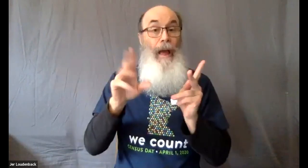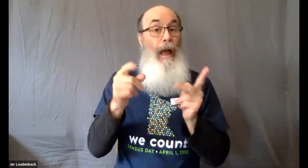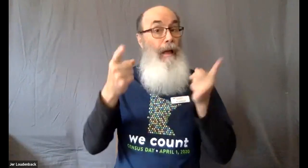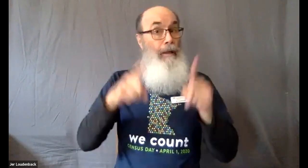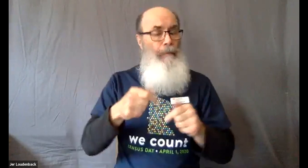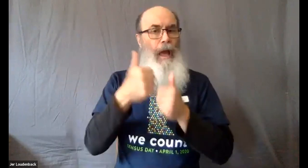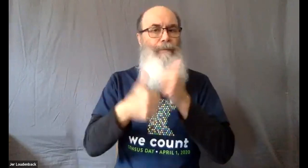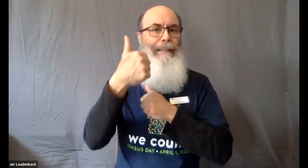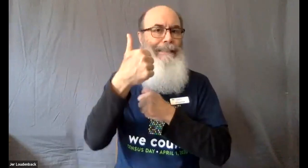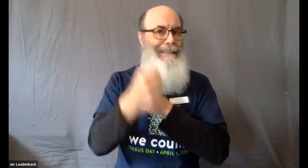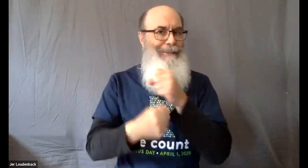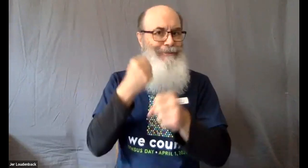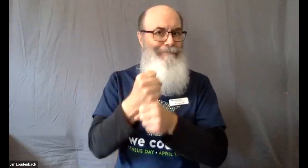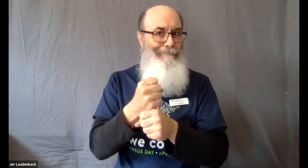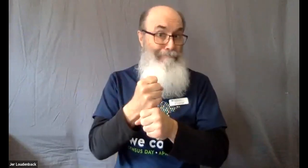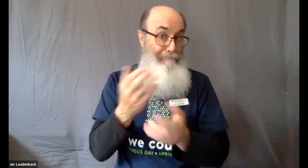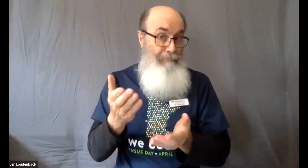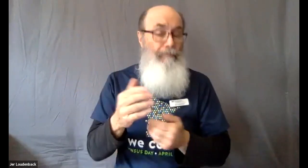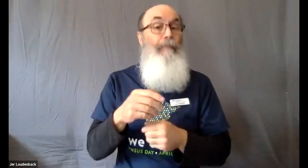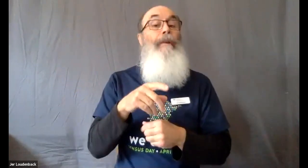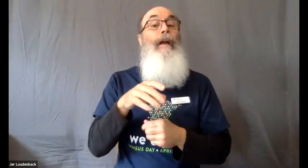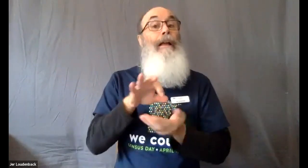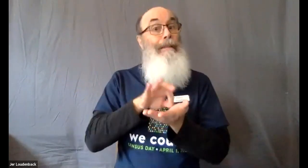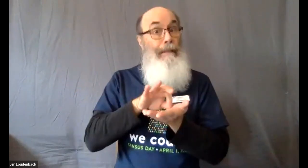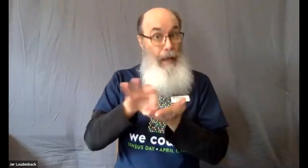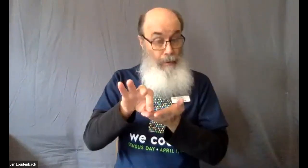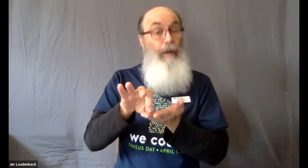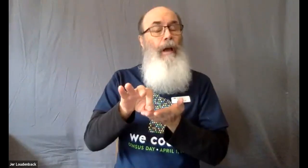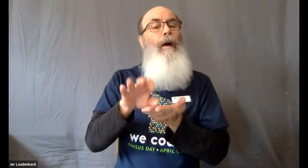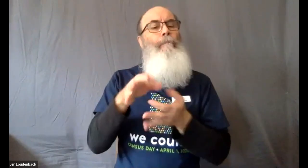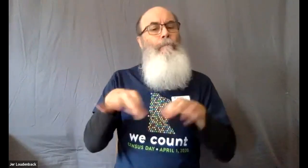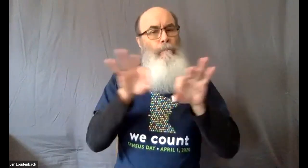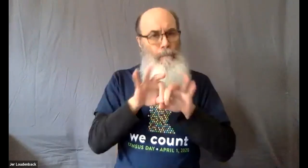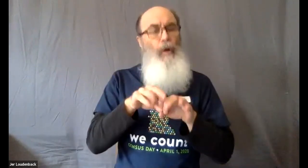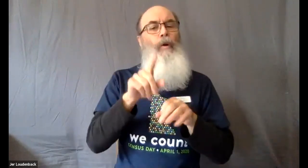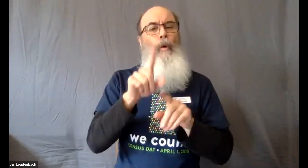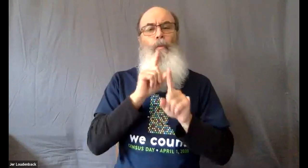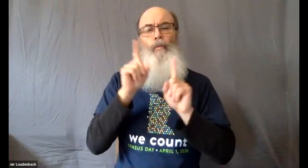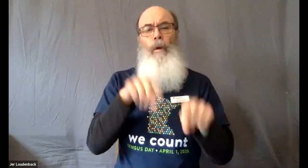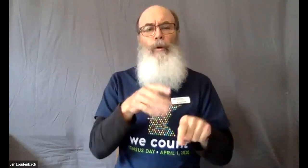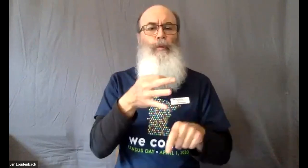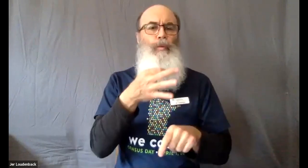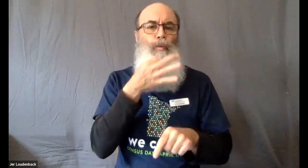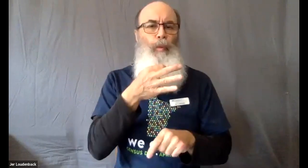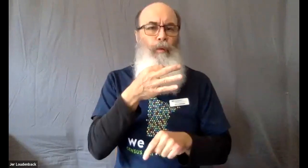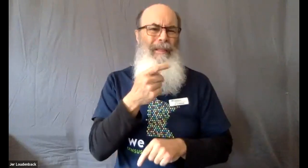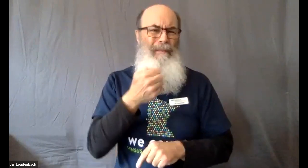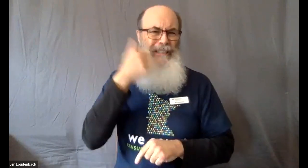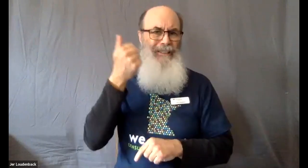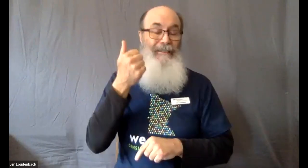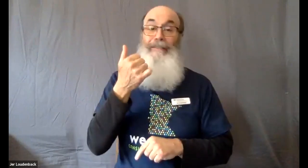hands up. Jer and Phillip. Jer: This is